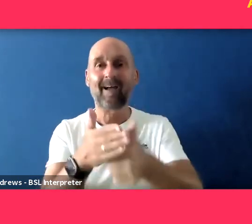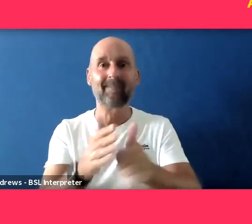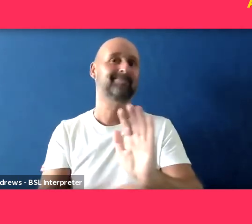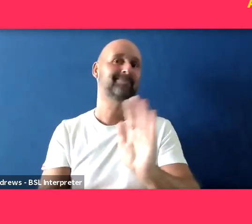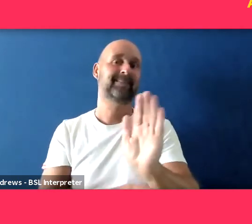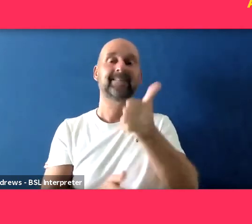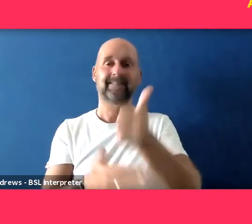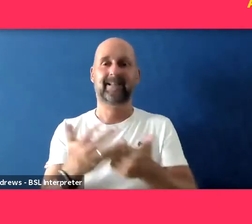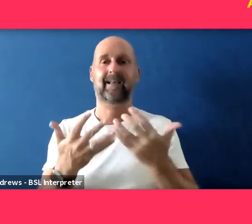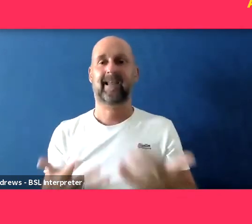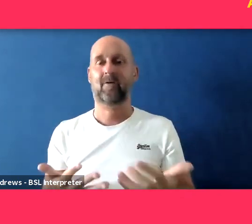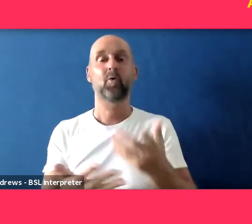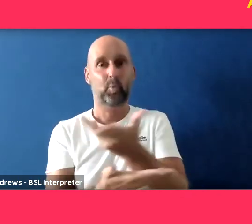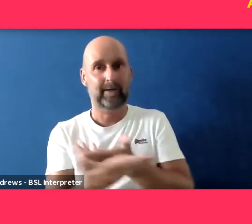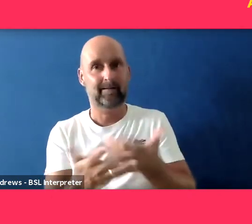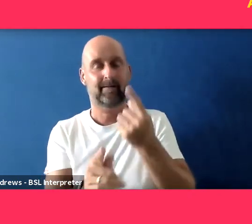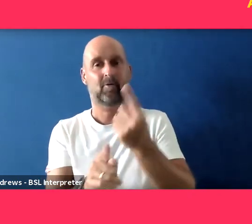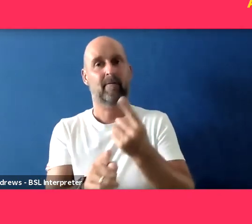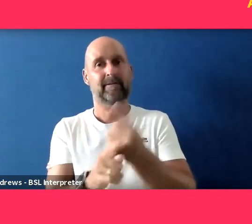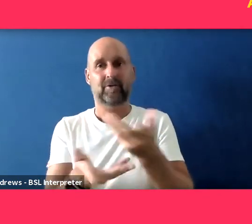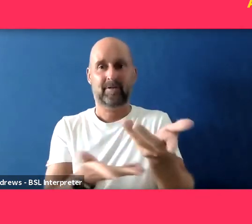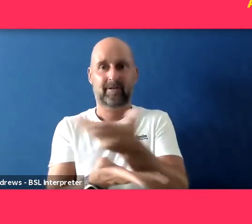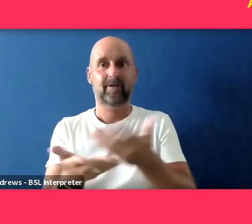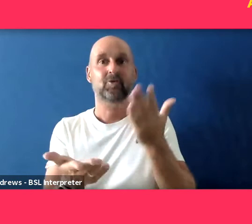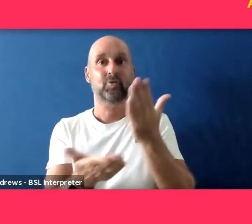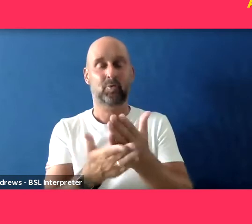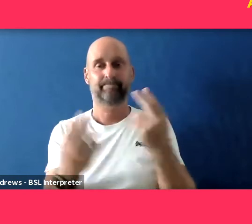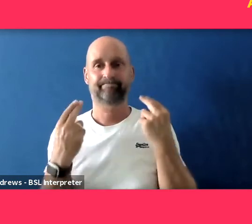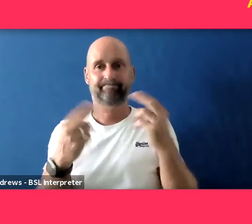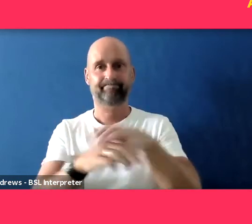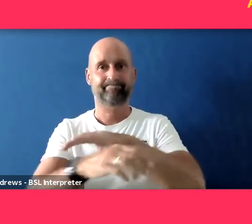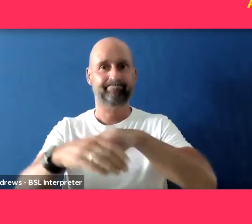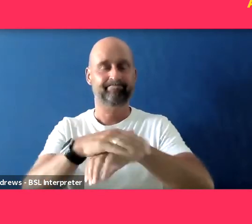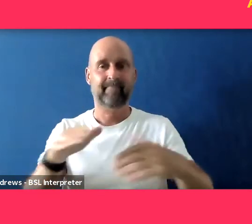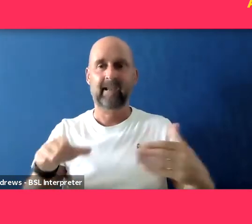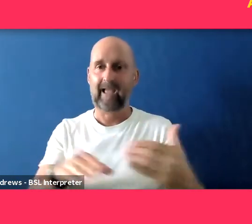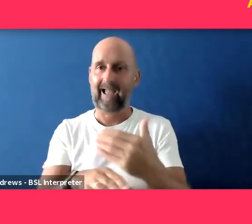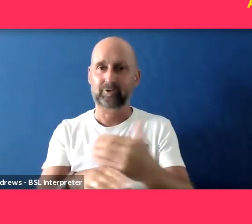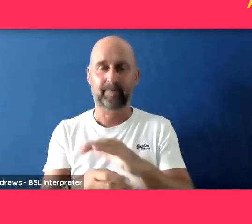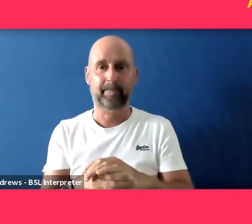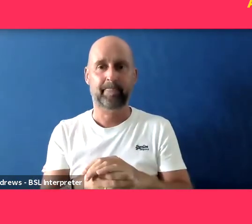to have these conversations now, and we need to make action. We can use us as a collective force,